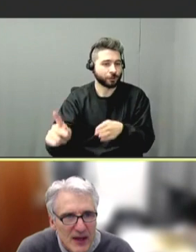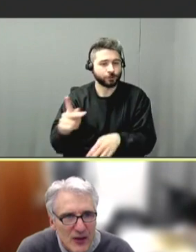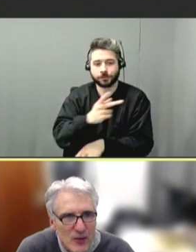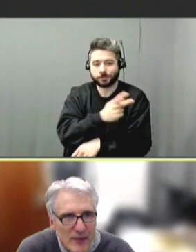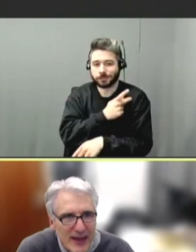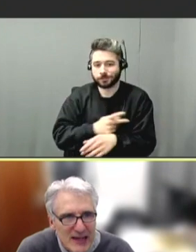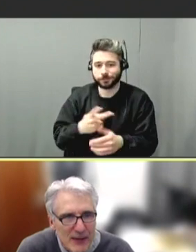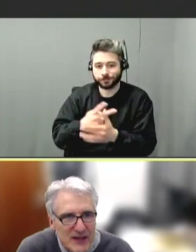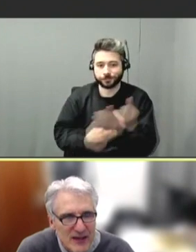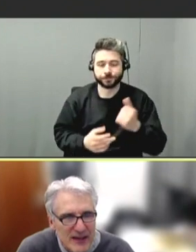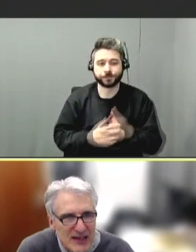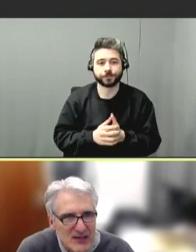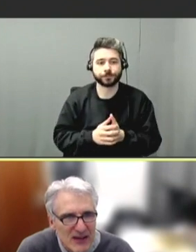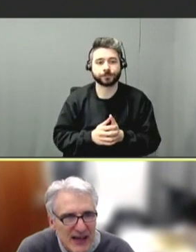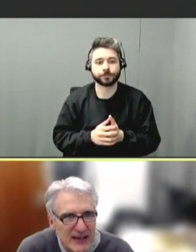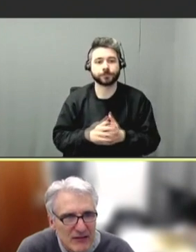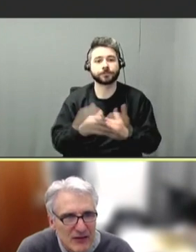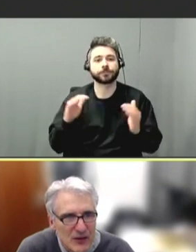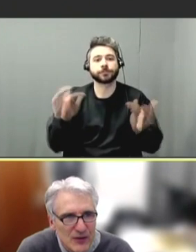The remaining topics on the next slide include